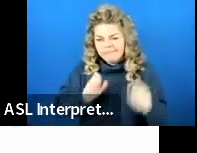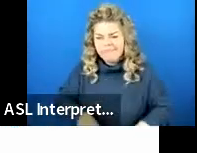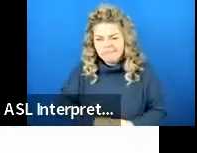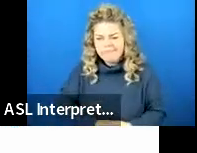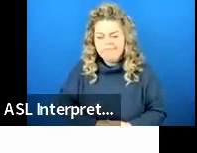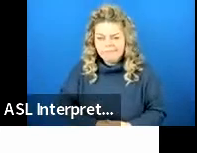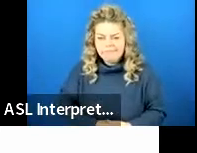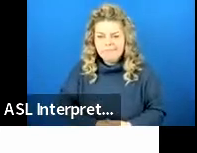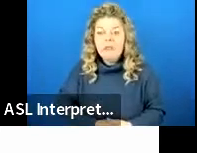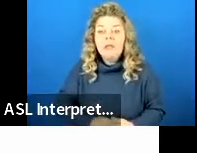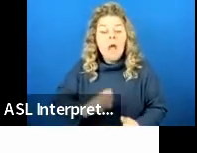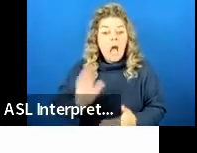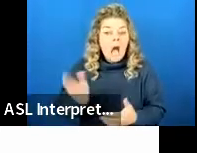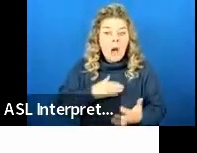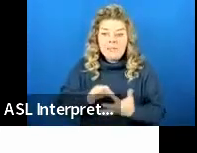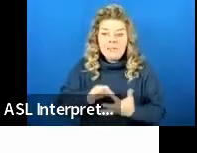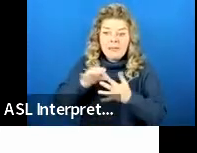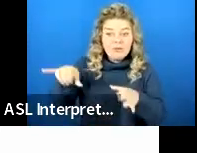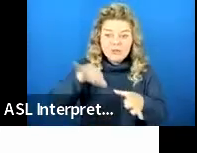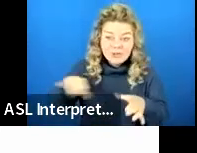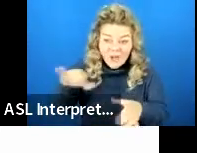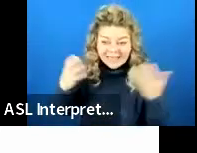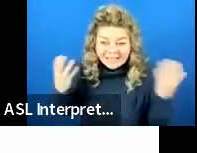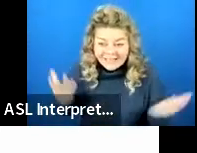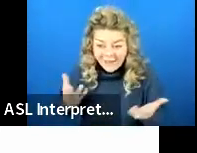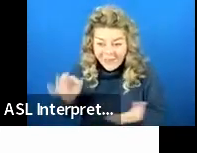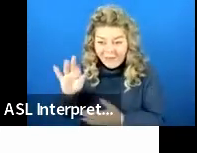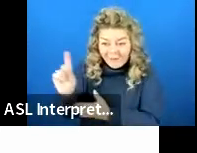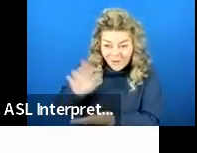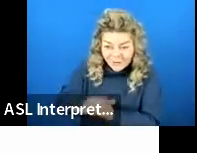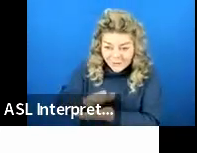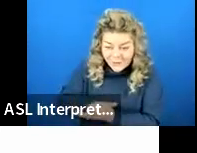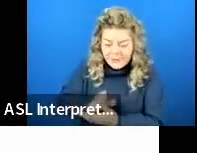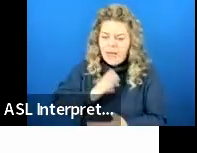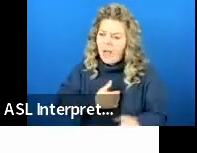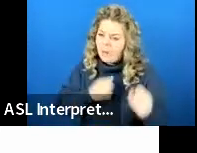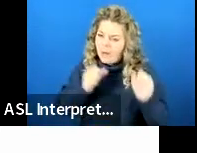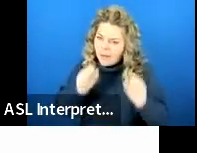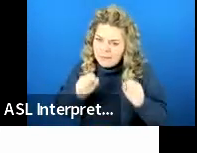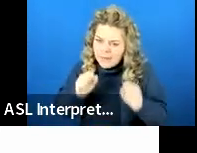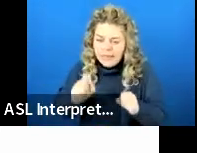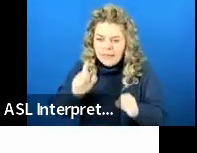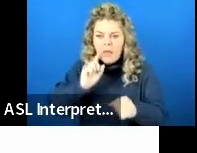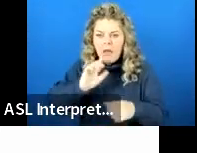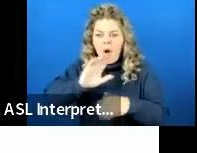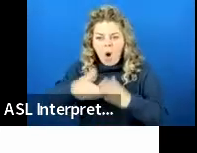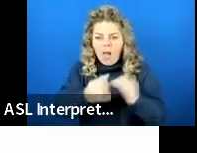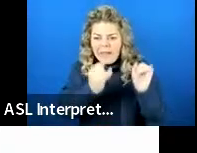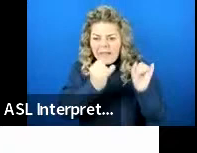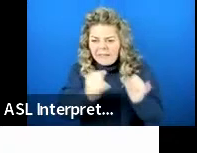Part of our special sauce at the Ford School is our ability to bring together individuals with diverse backgrounds